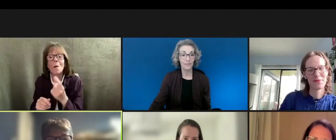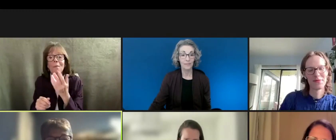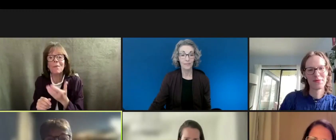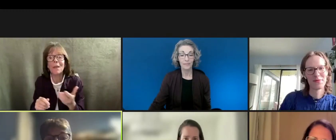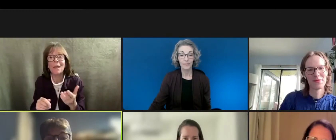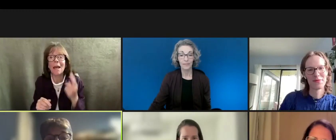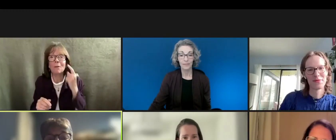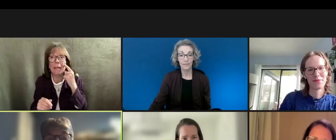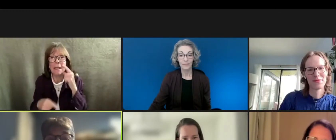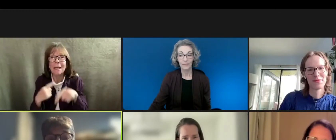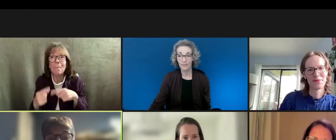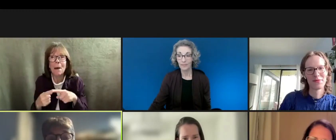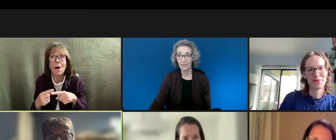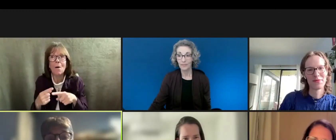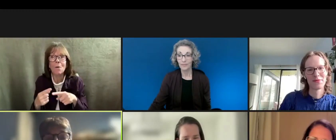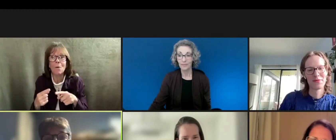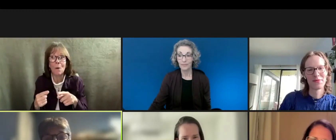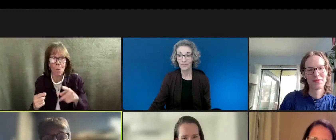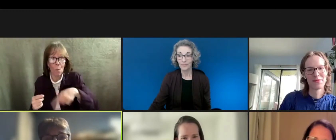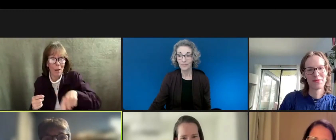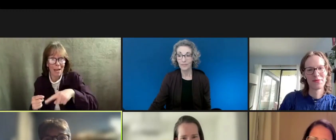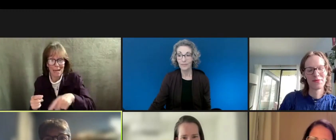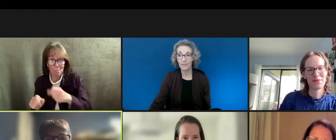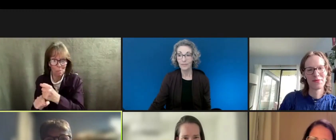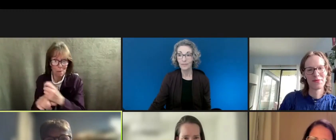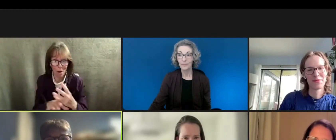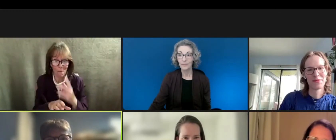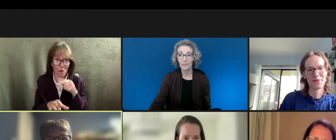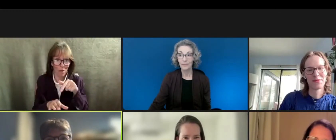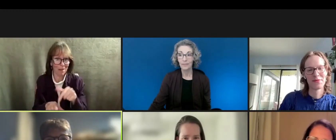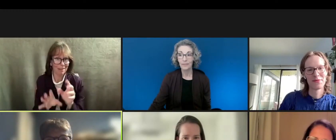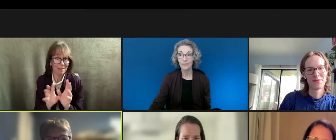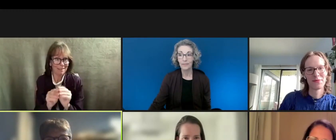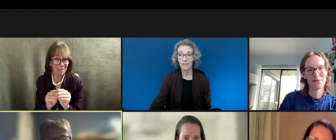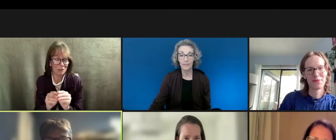prepared for this session is realizing how important it is to try to understand